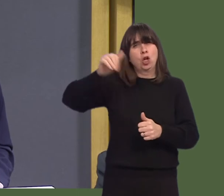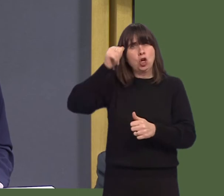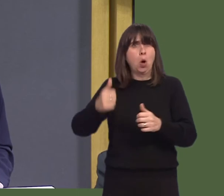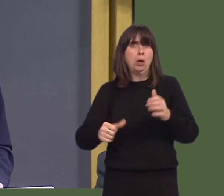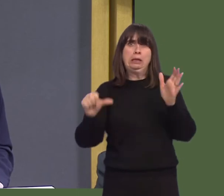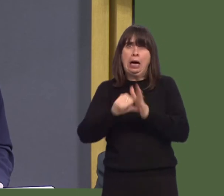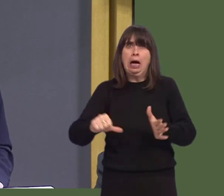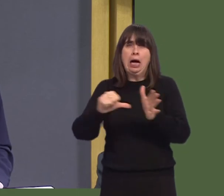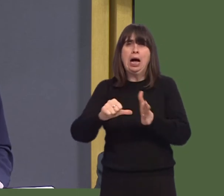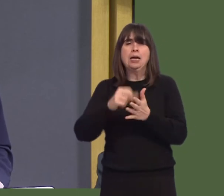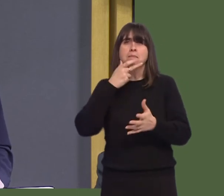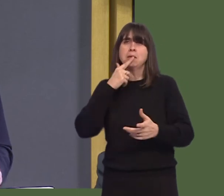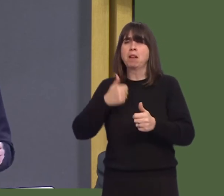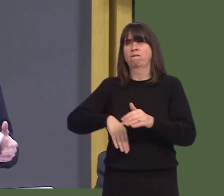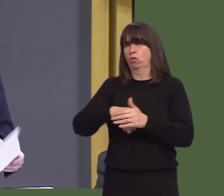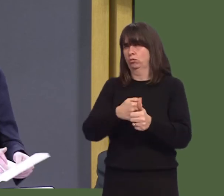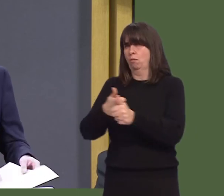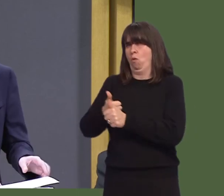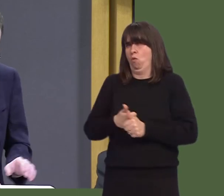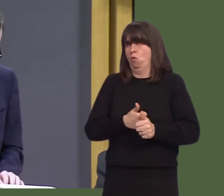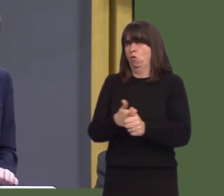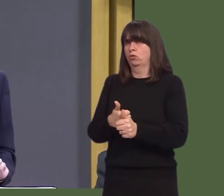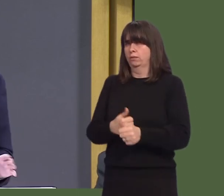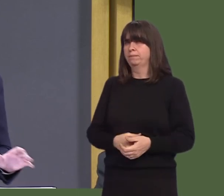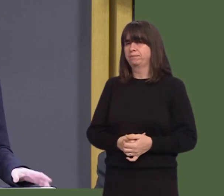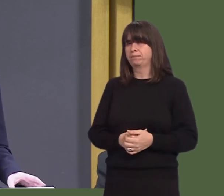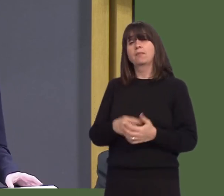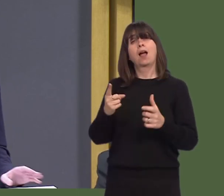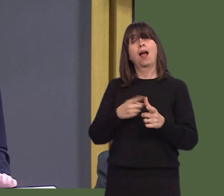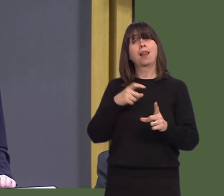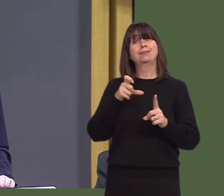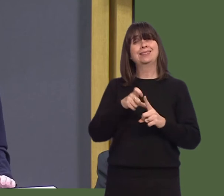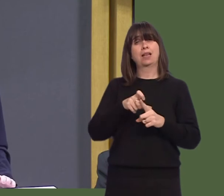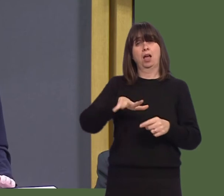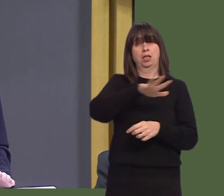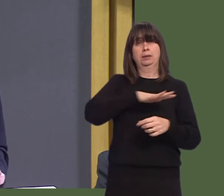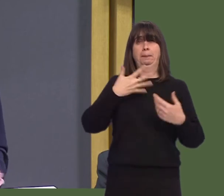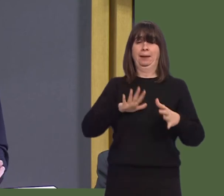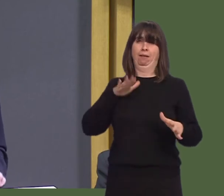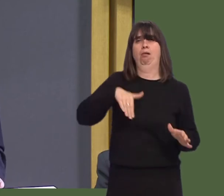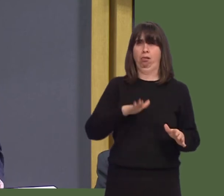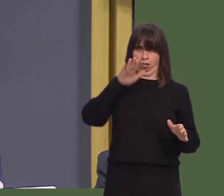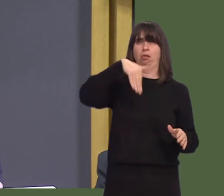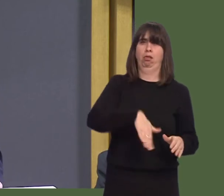and companies are targeted in a systemic way, your Government risks flooding the market